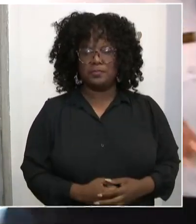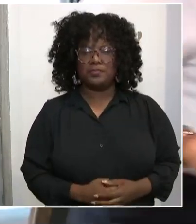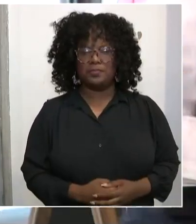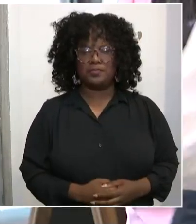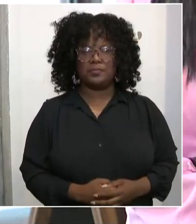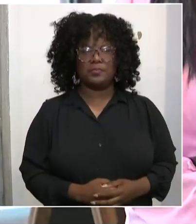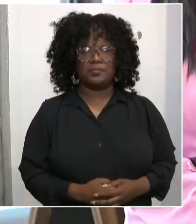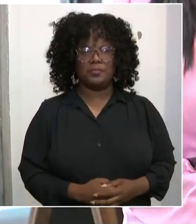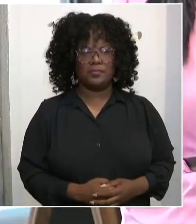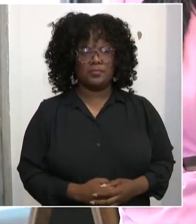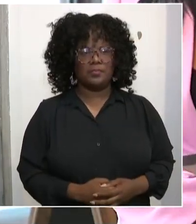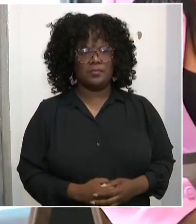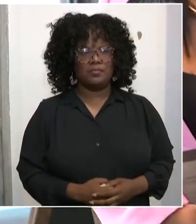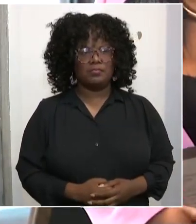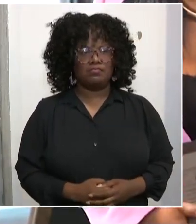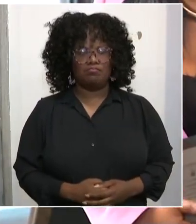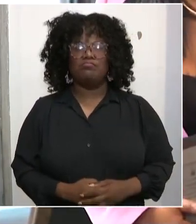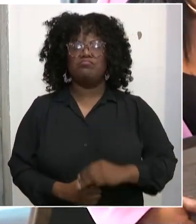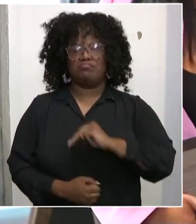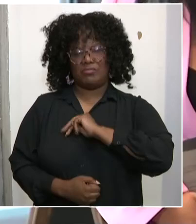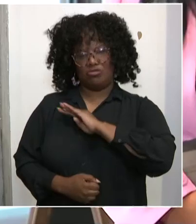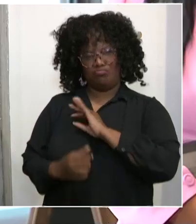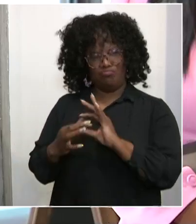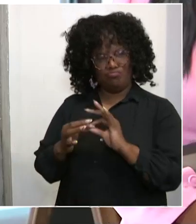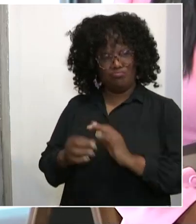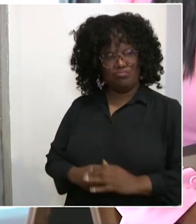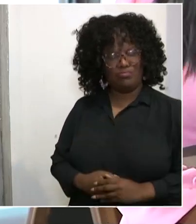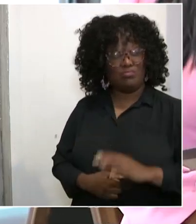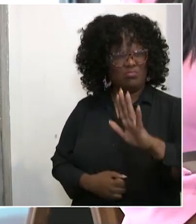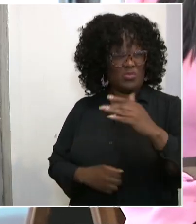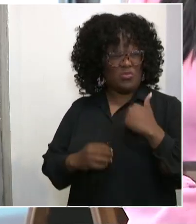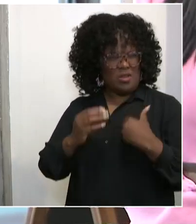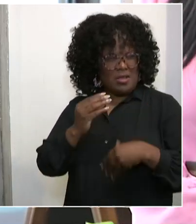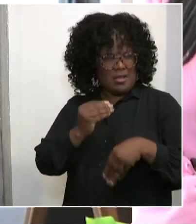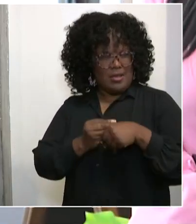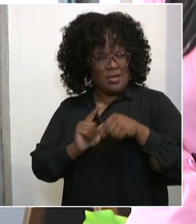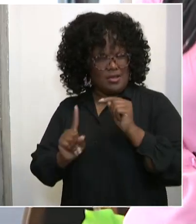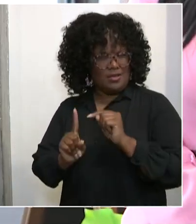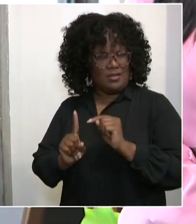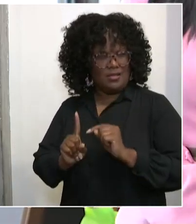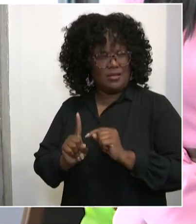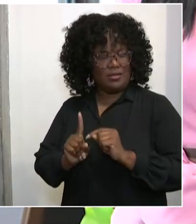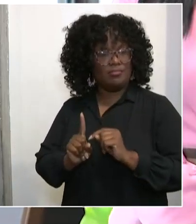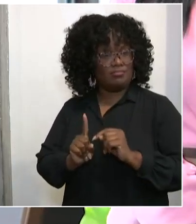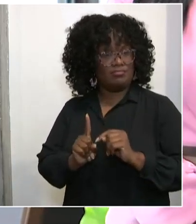And I would add, Mark, that people should go to the World Pride